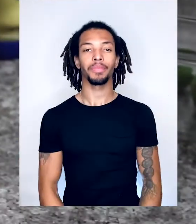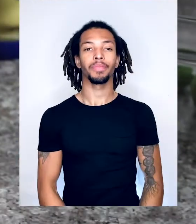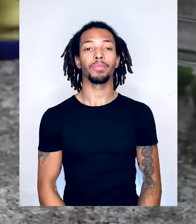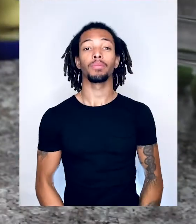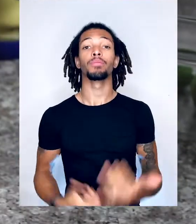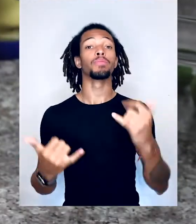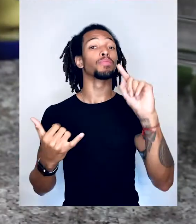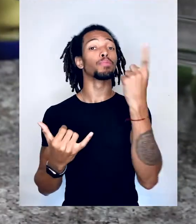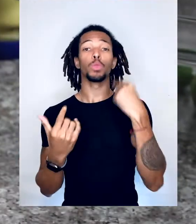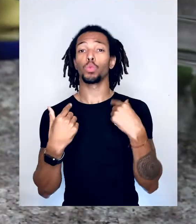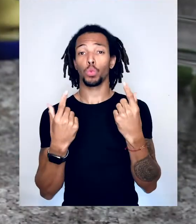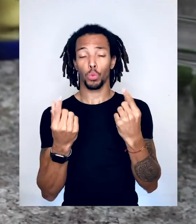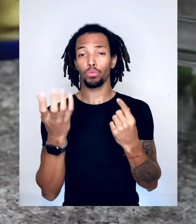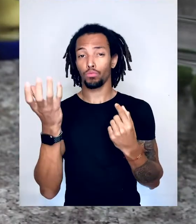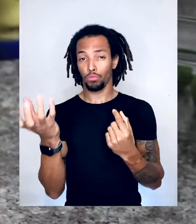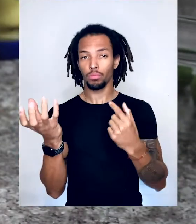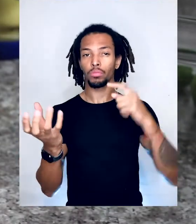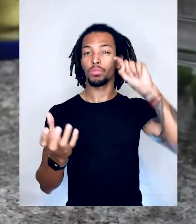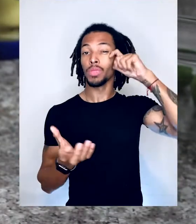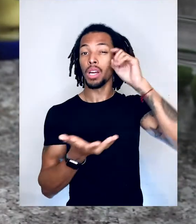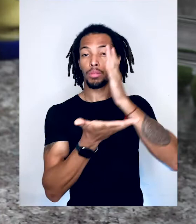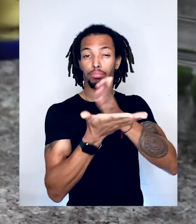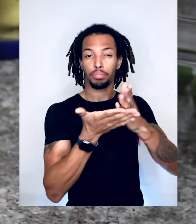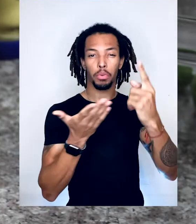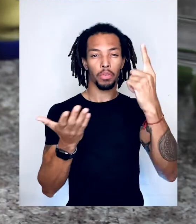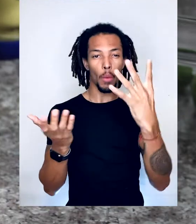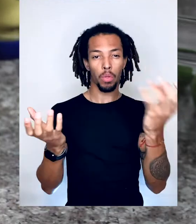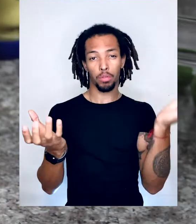So the first thing I'm going to do is make my dressing. I have a quarter cup of diced shallot here.